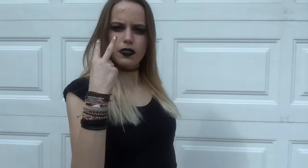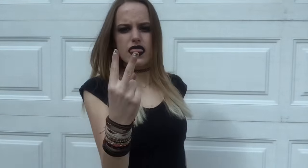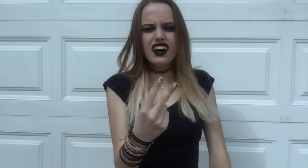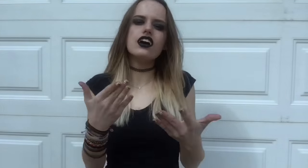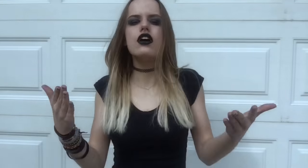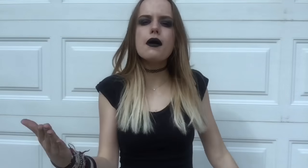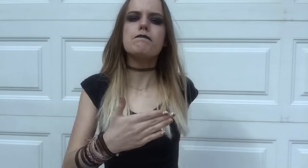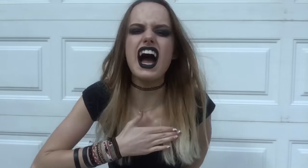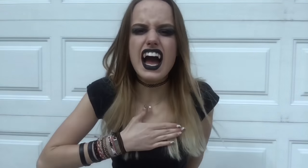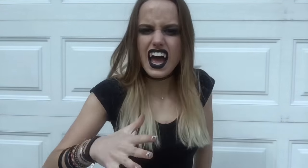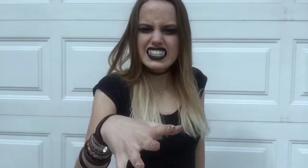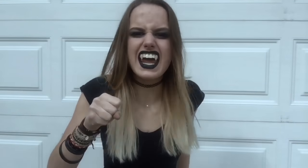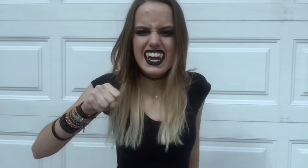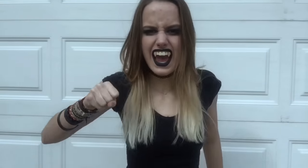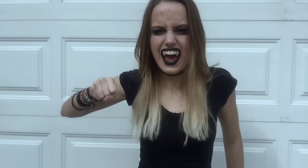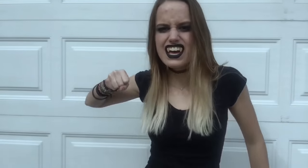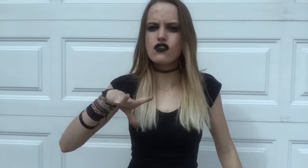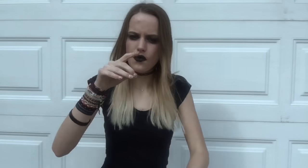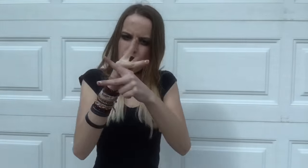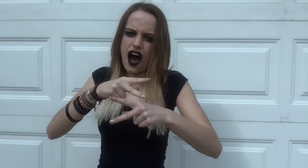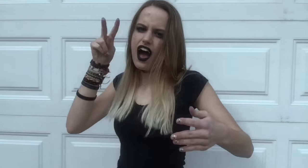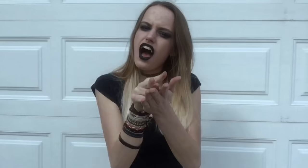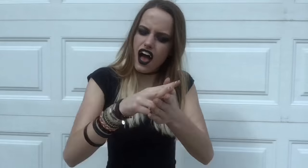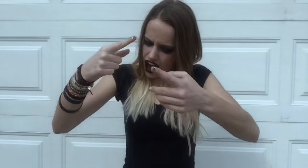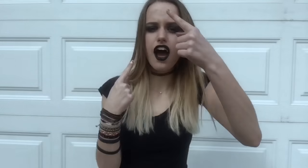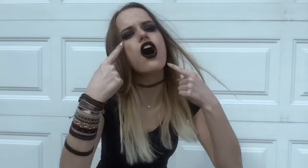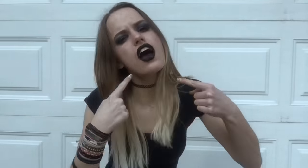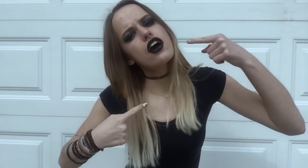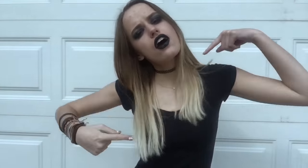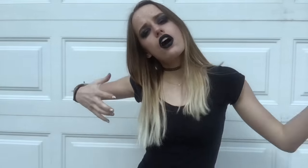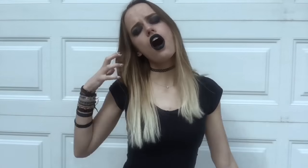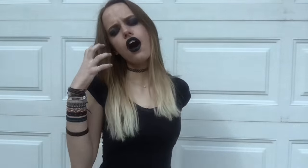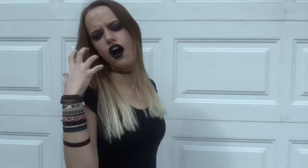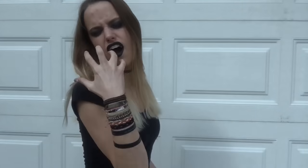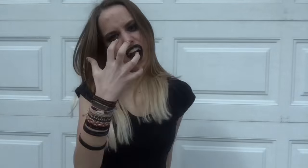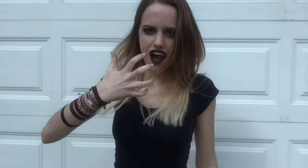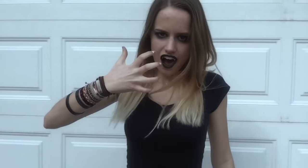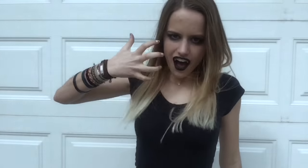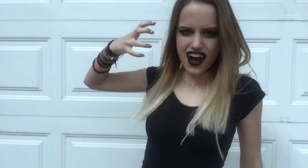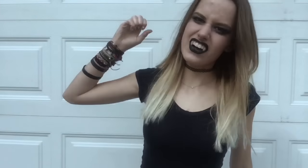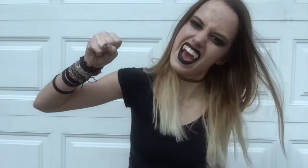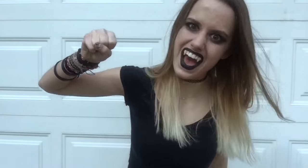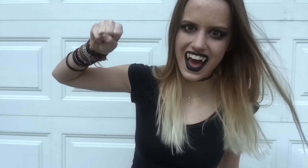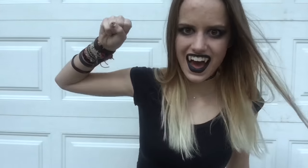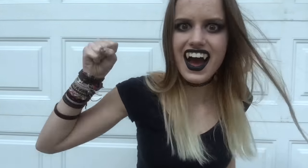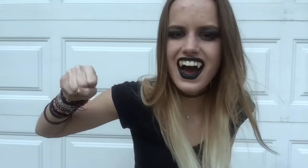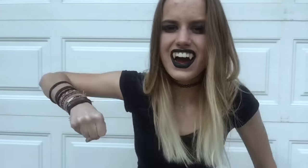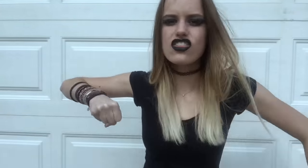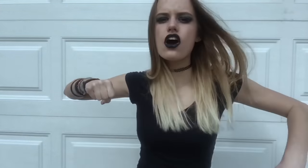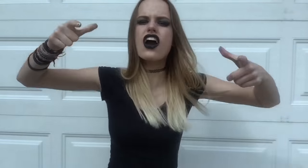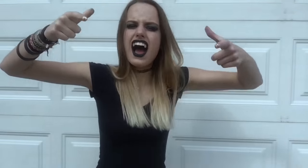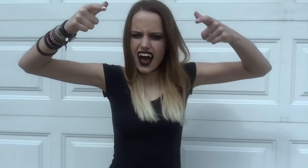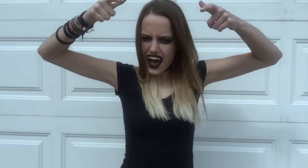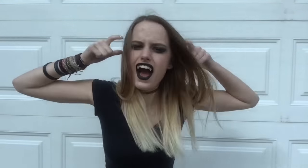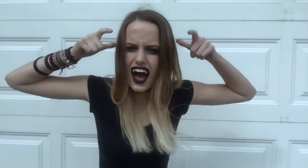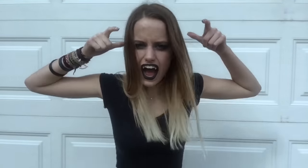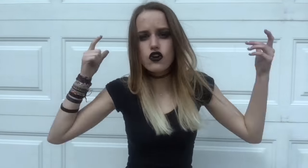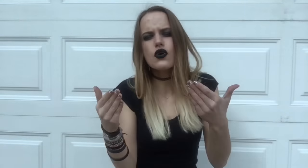I see what's mine and take it (finders keeper, losers weepers) Woah, yeah The crown